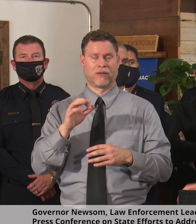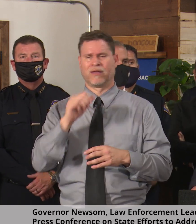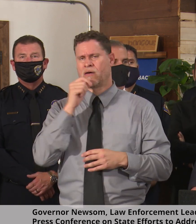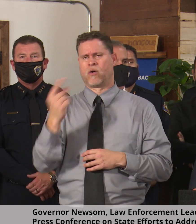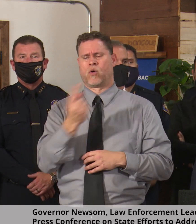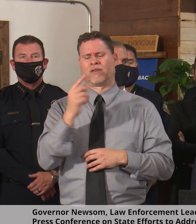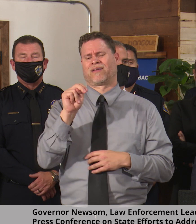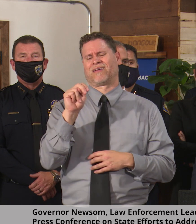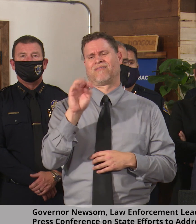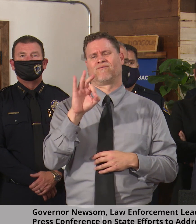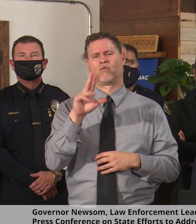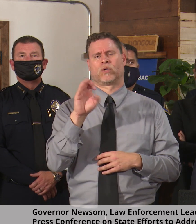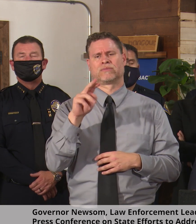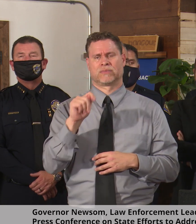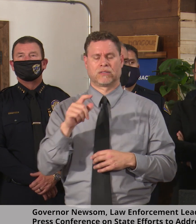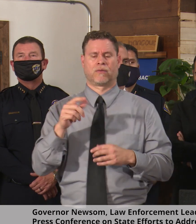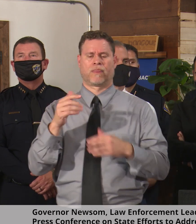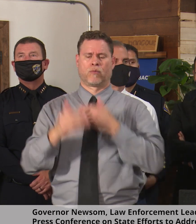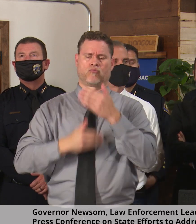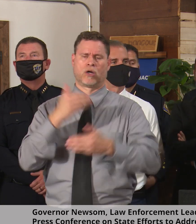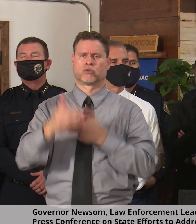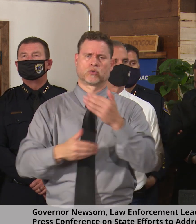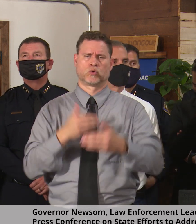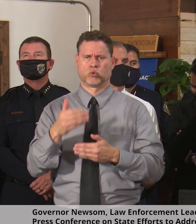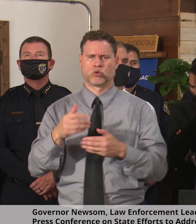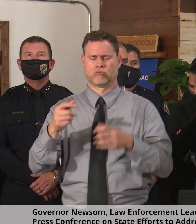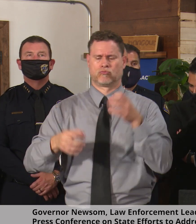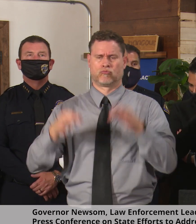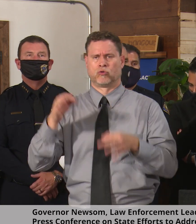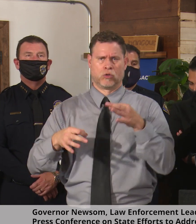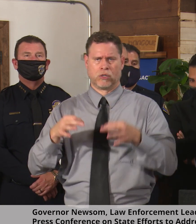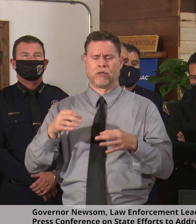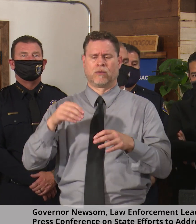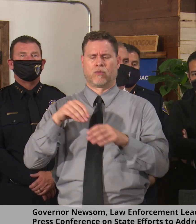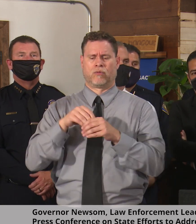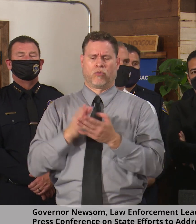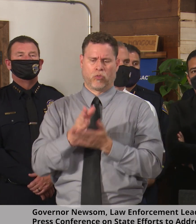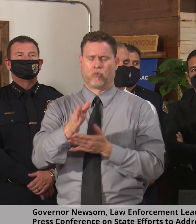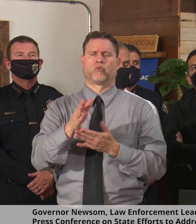but the adjudication or rather the prosecution of these crimes. I think we can achieve both